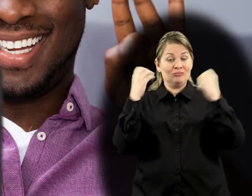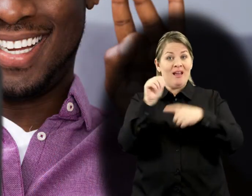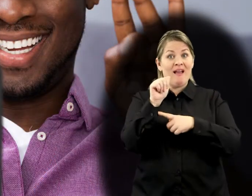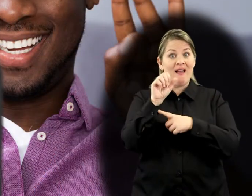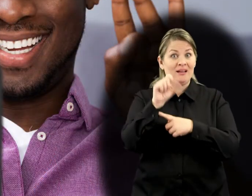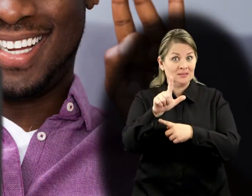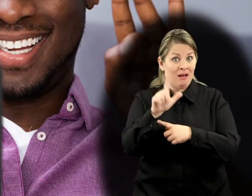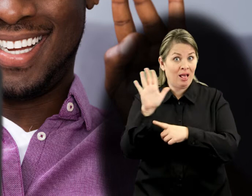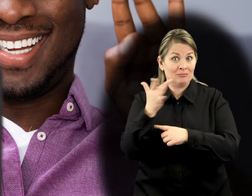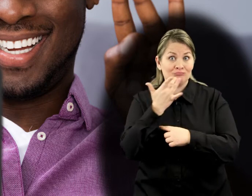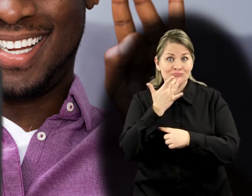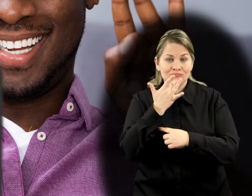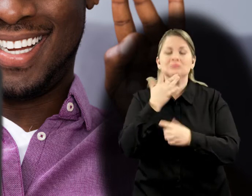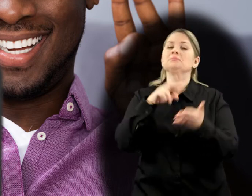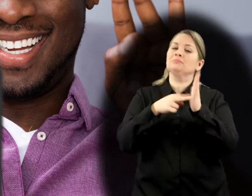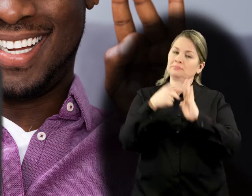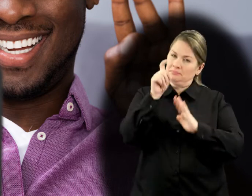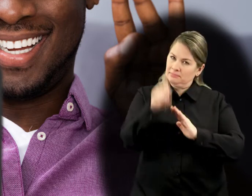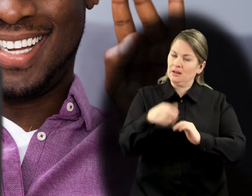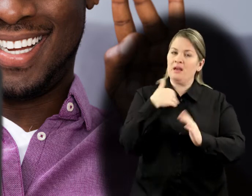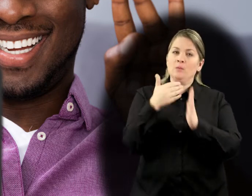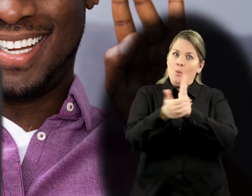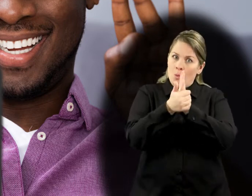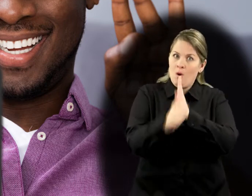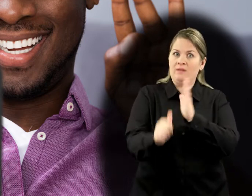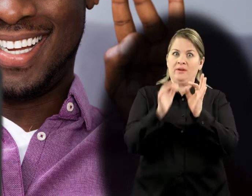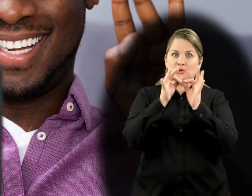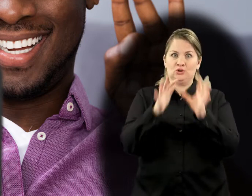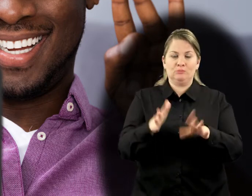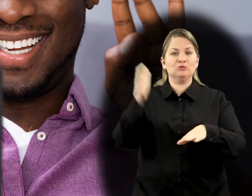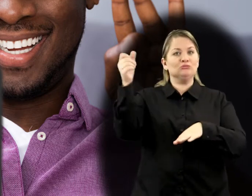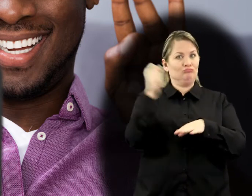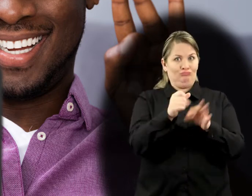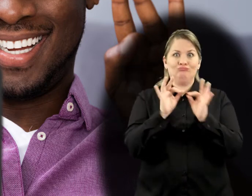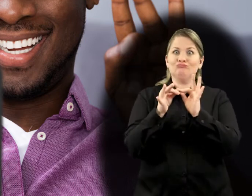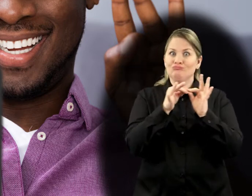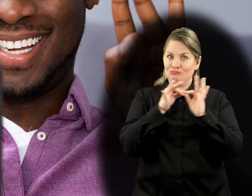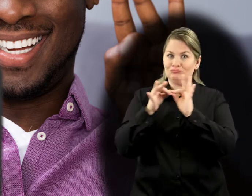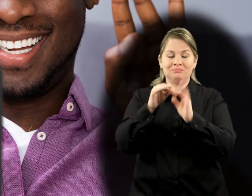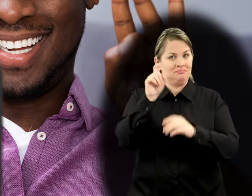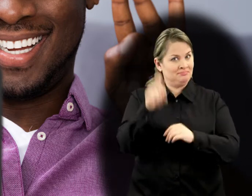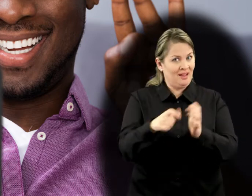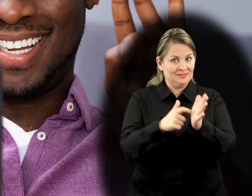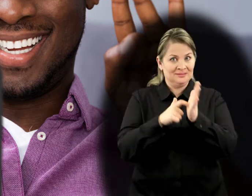you will need assistance from a qualified ASL interpreter.